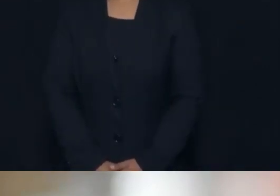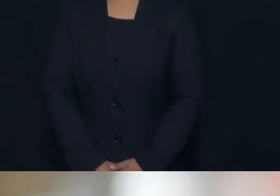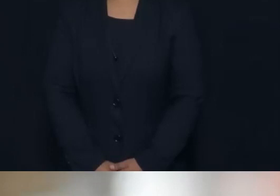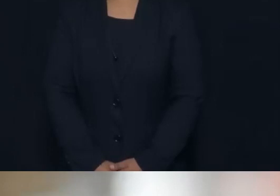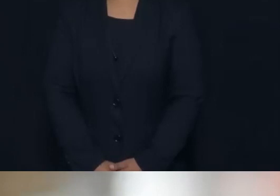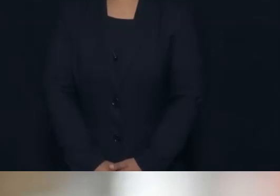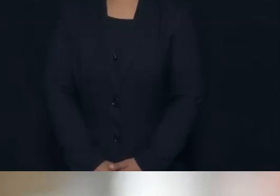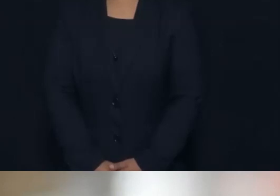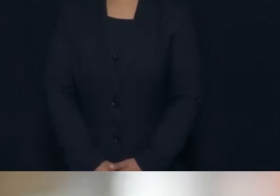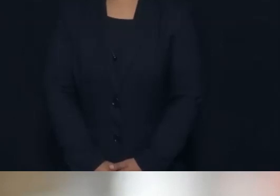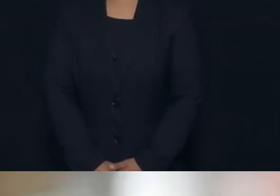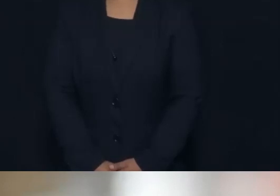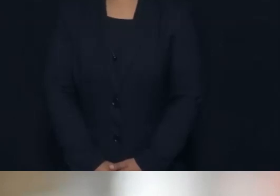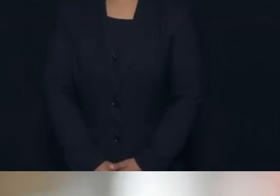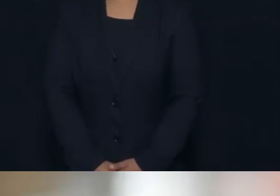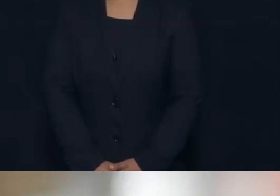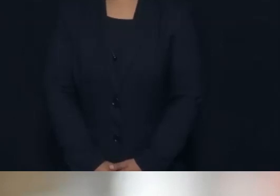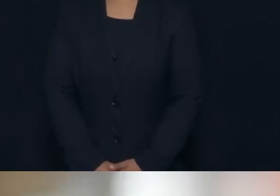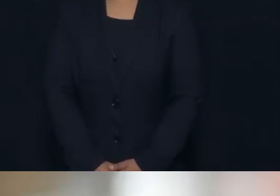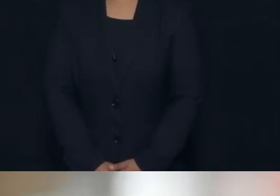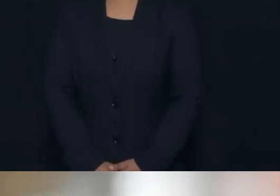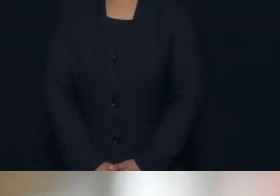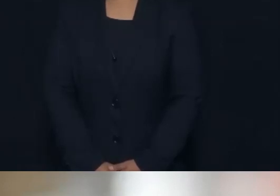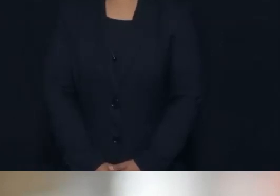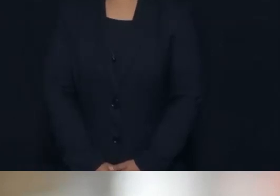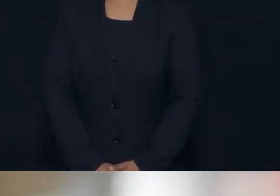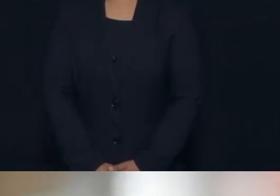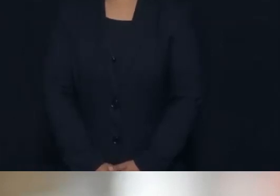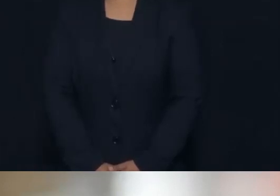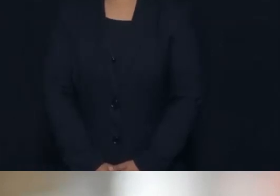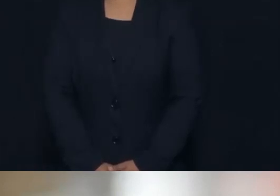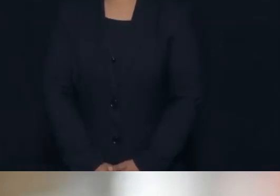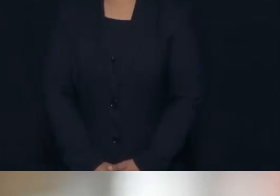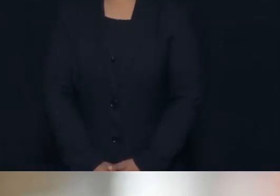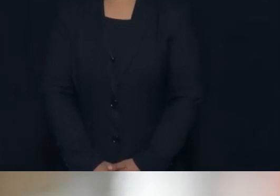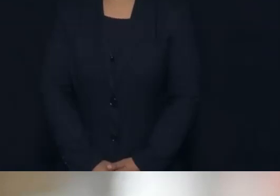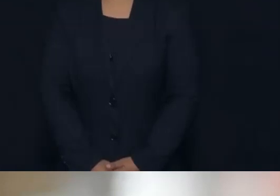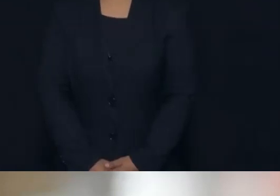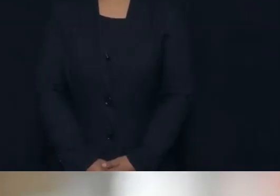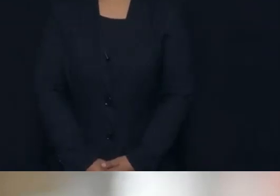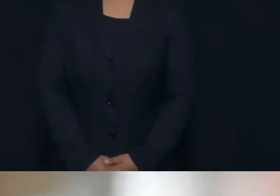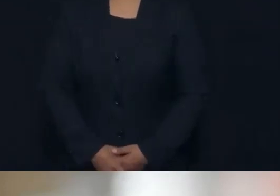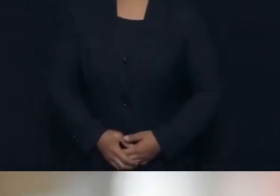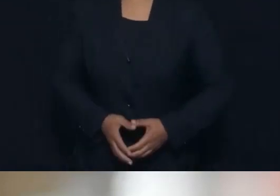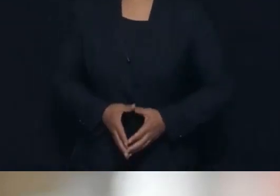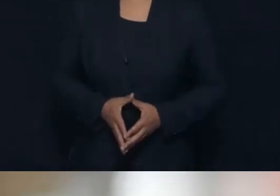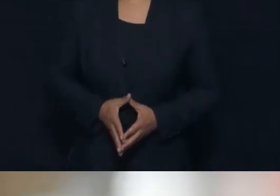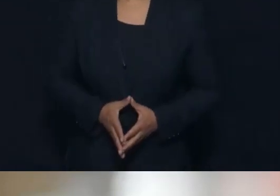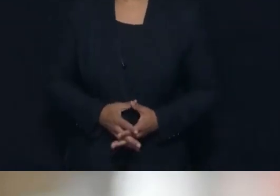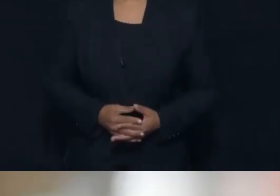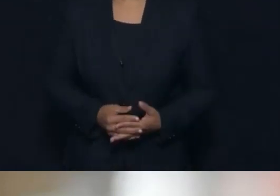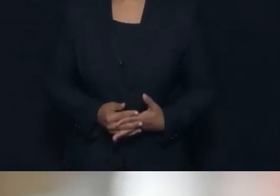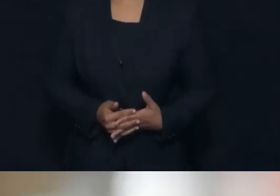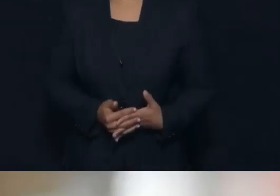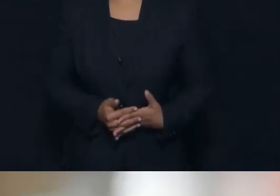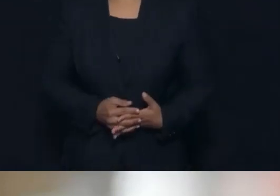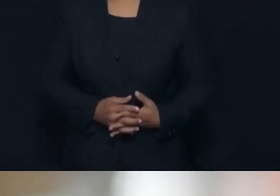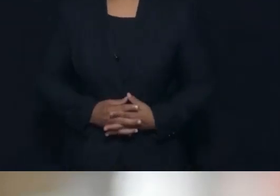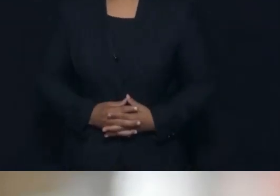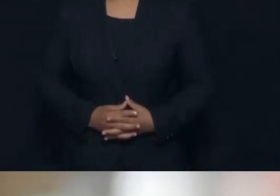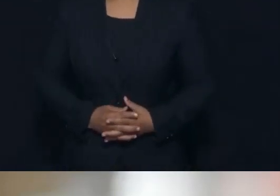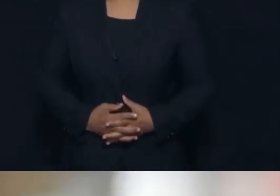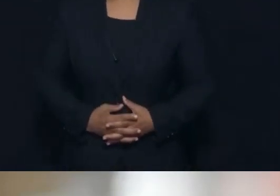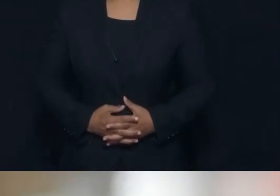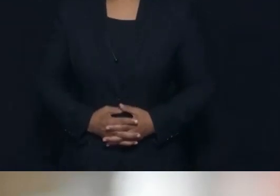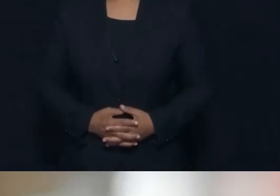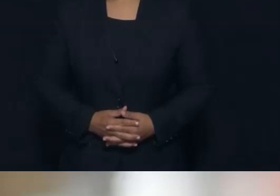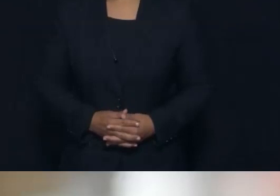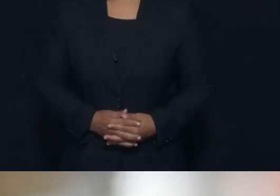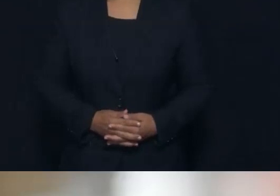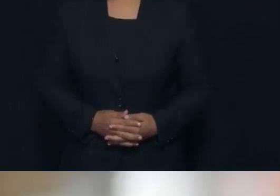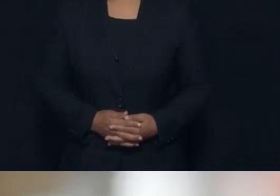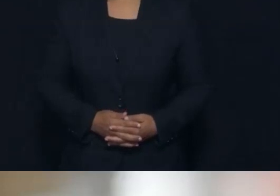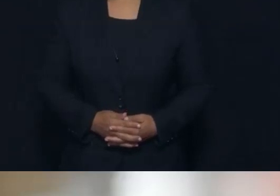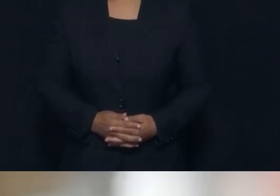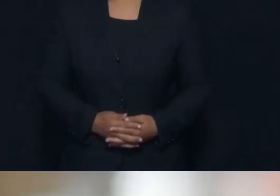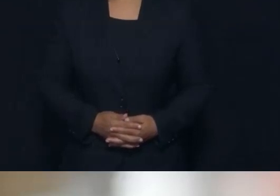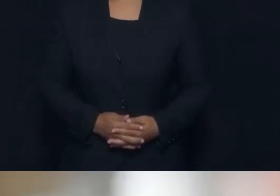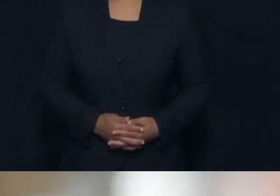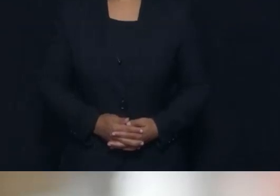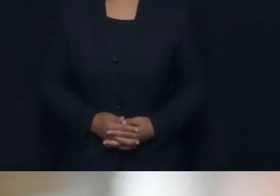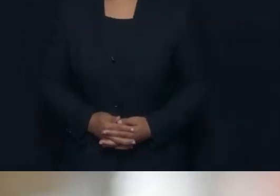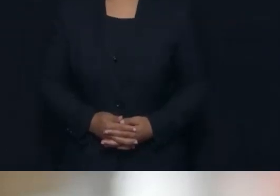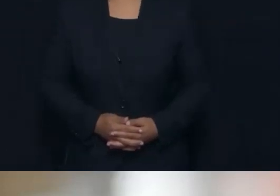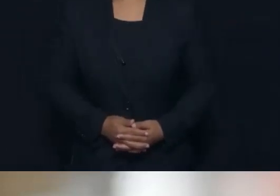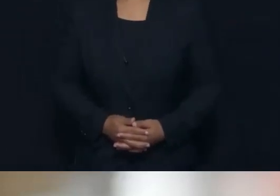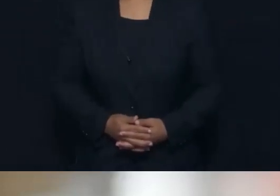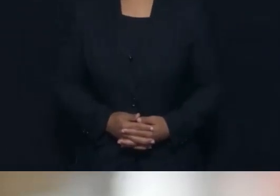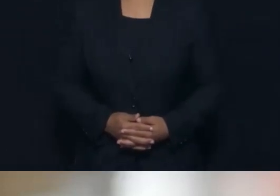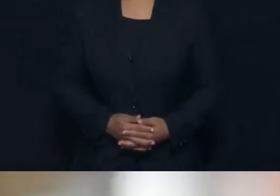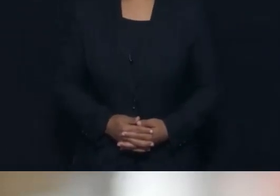and monitor the implementation of article 9 of the CRPD, and the EU legislation, what